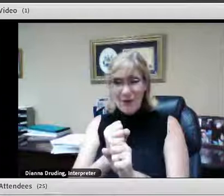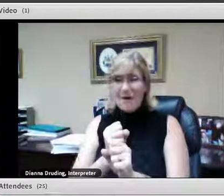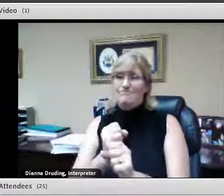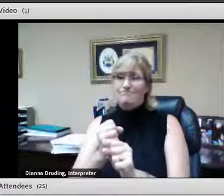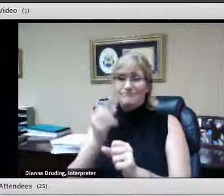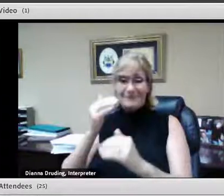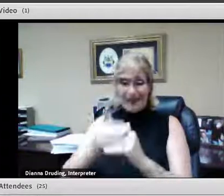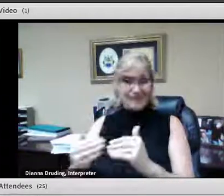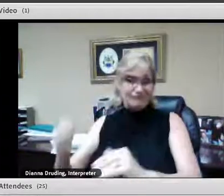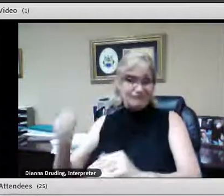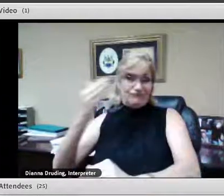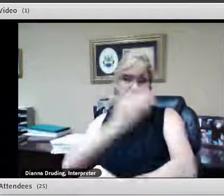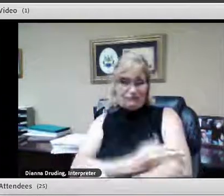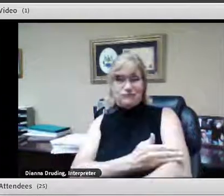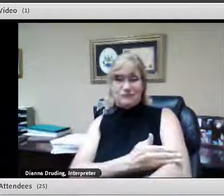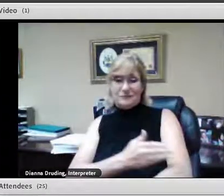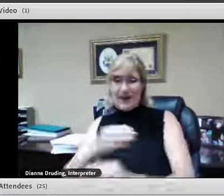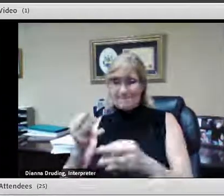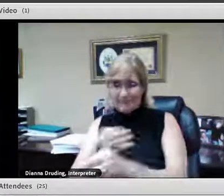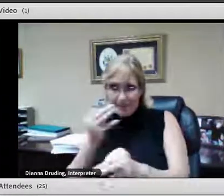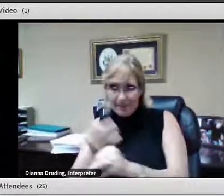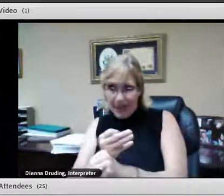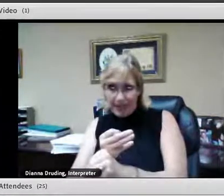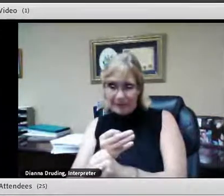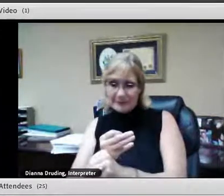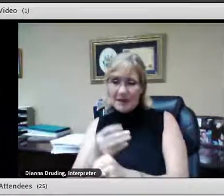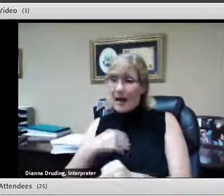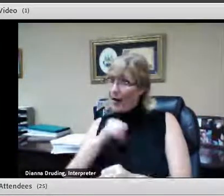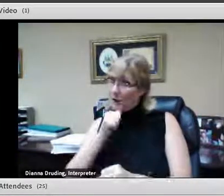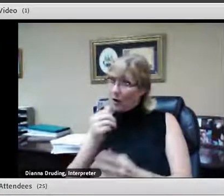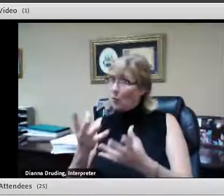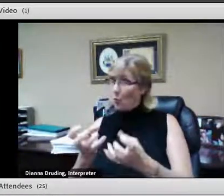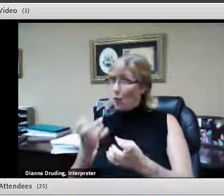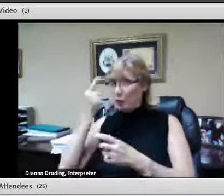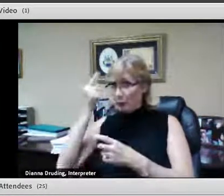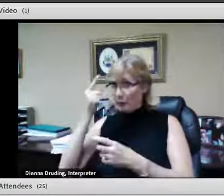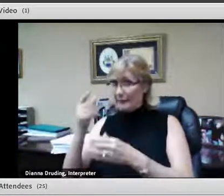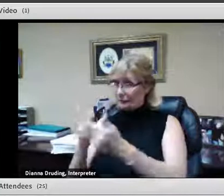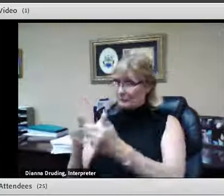It was really, really cool. Now I don't want you to think that this was easy. I helped her with this.